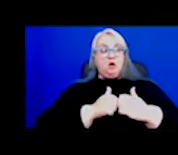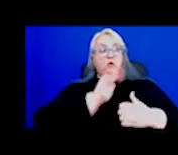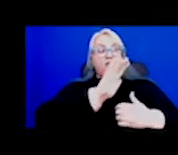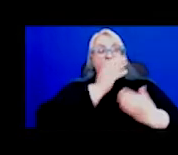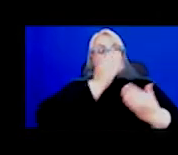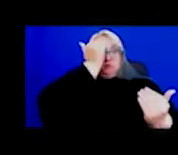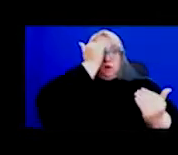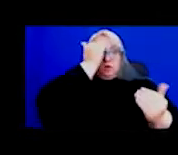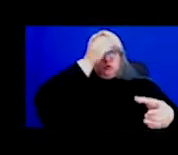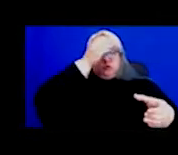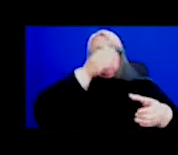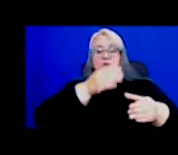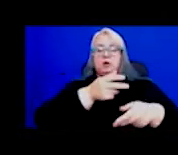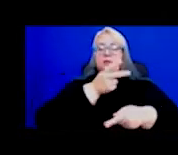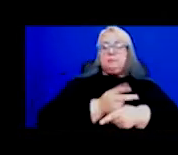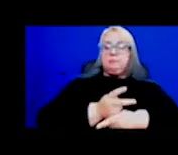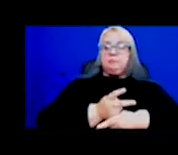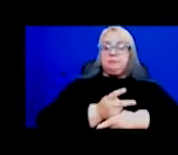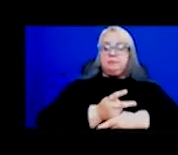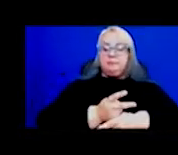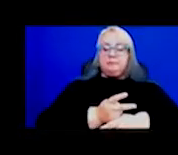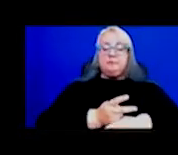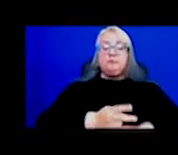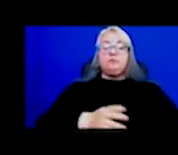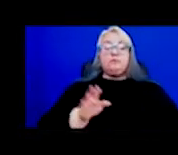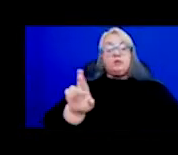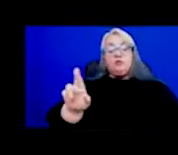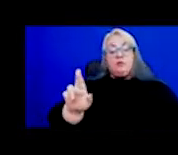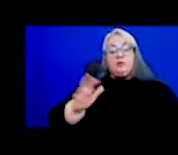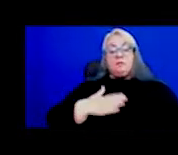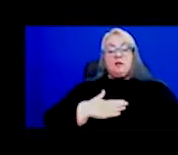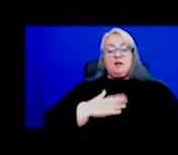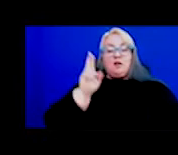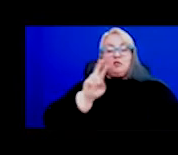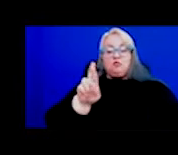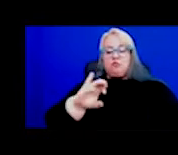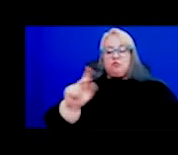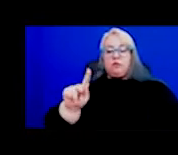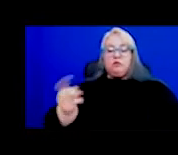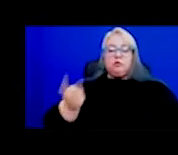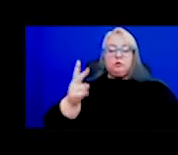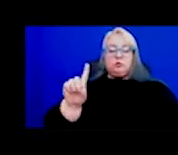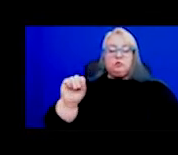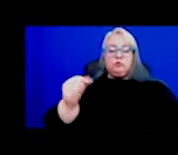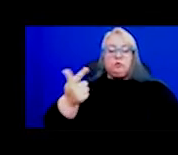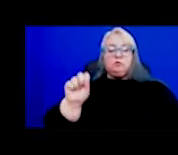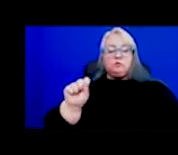On the right that's my Uncle Rick two dogs he's in his 70s and one of our very well-known